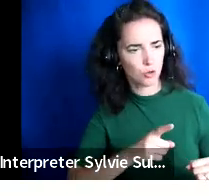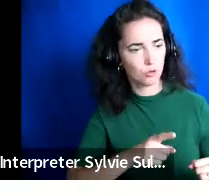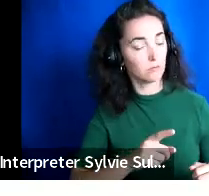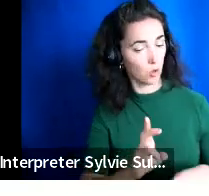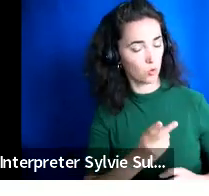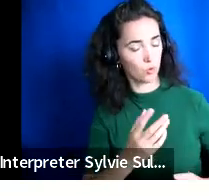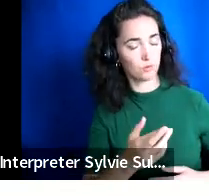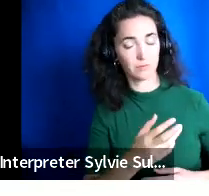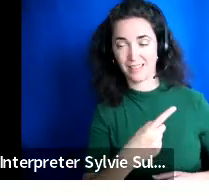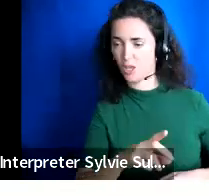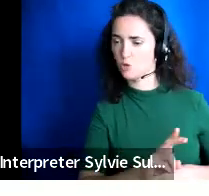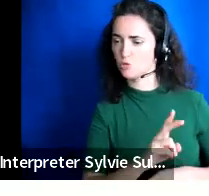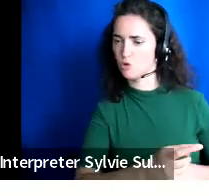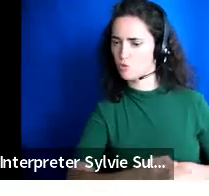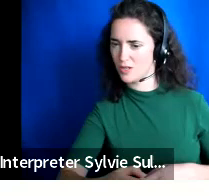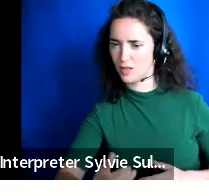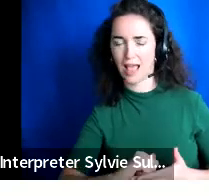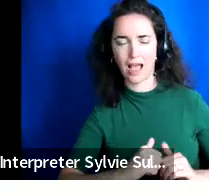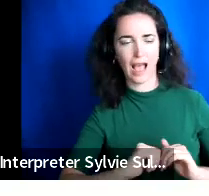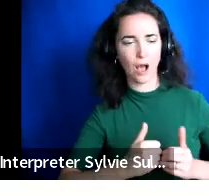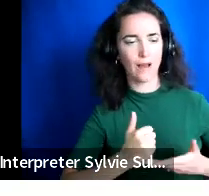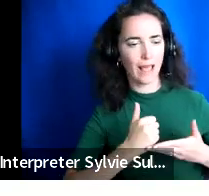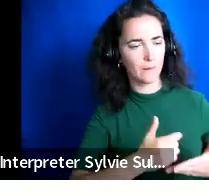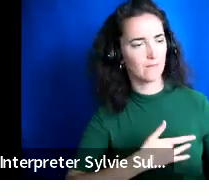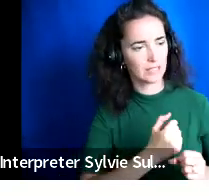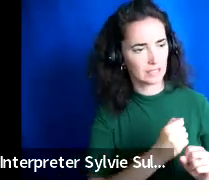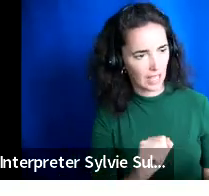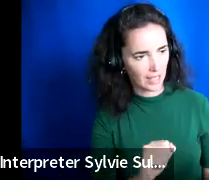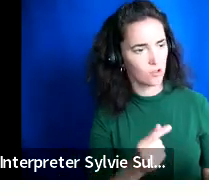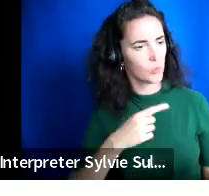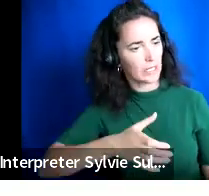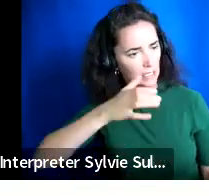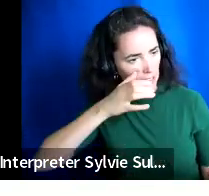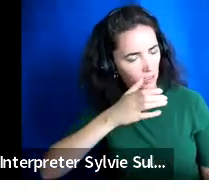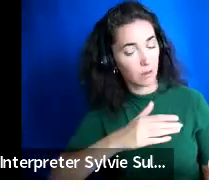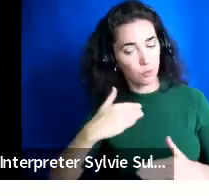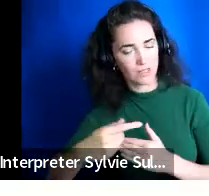And how do we help them to feel safe and like they are heard, and they are engaged in the process?